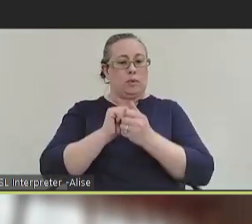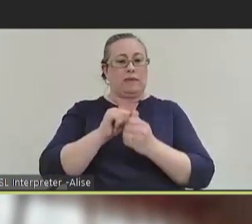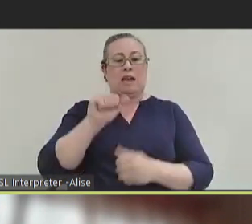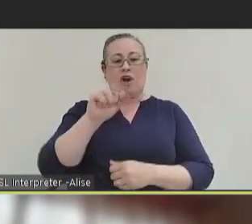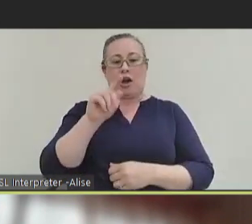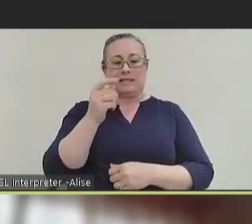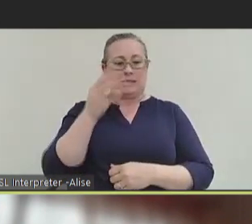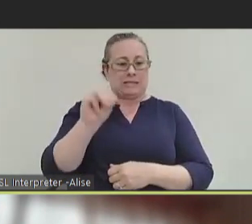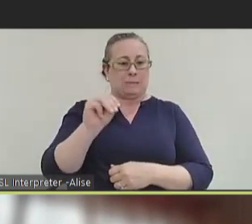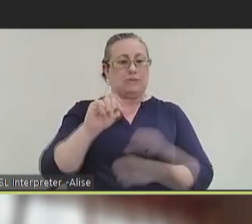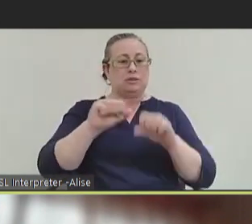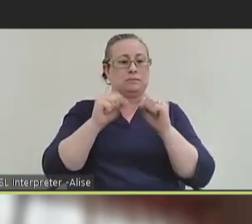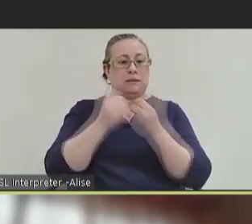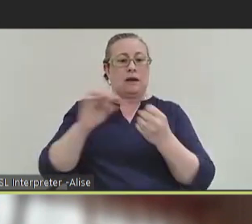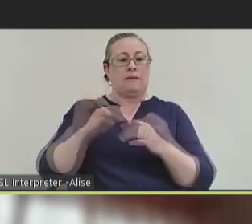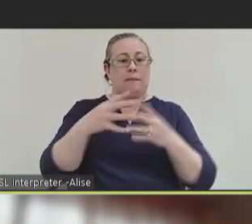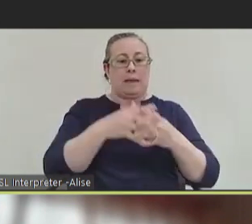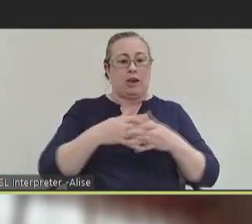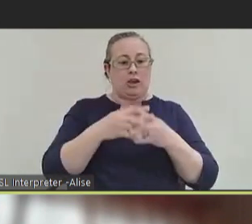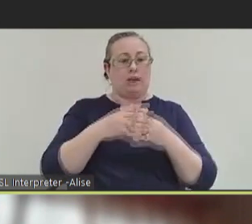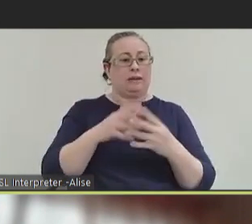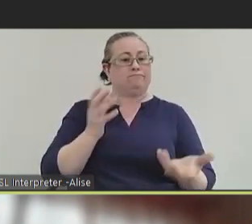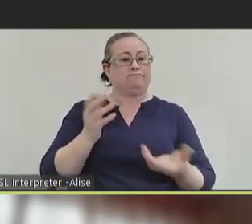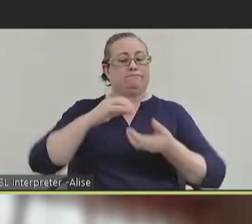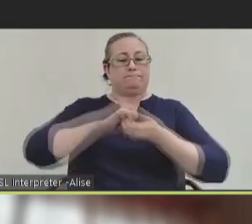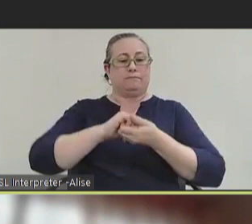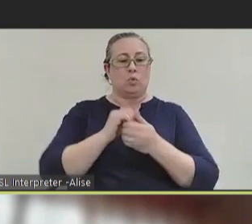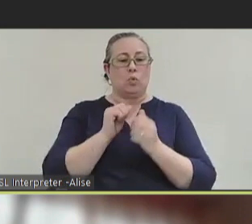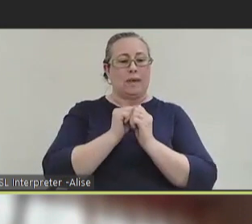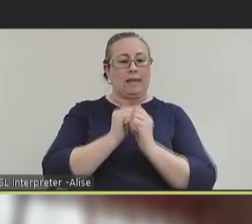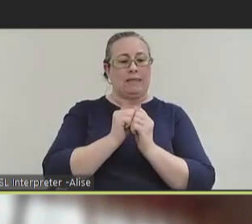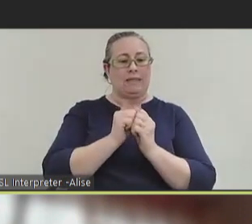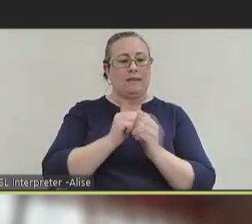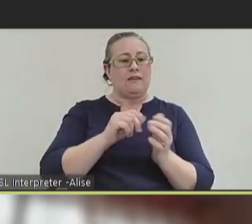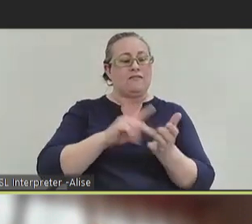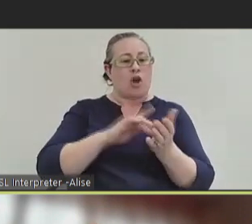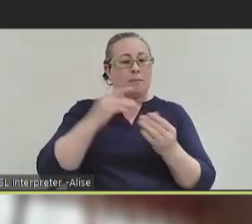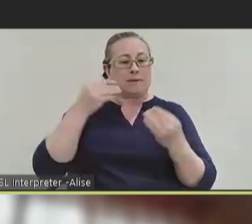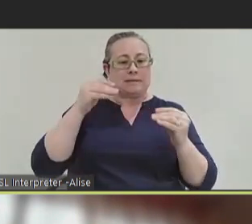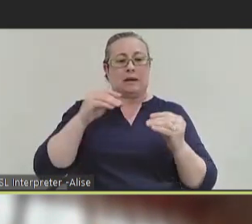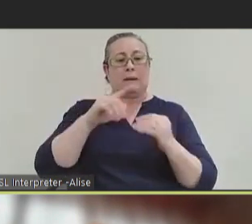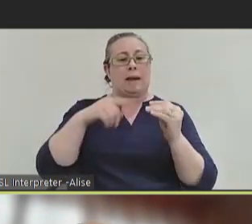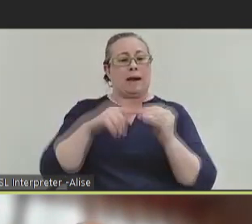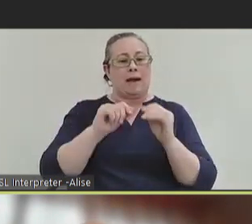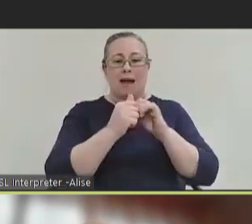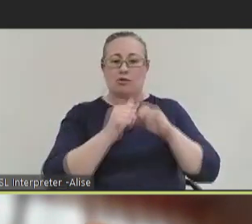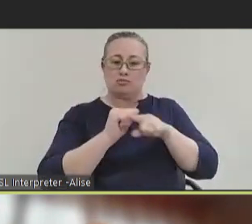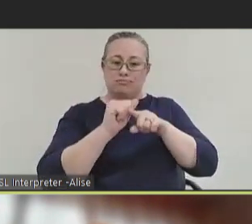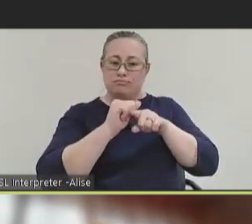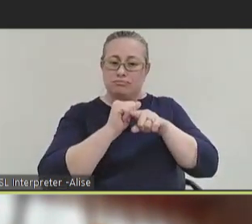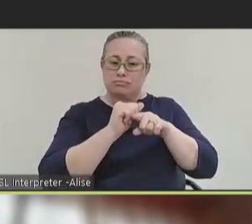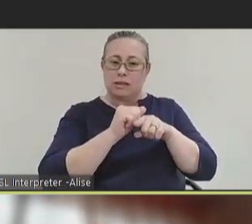student pharmacists in that initiative to train them on the importance of vaccinations.